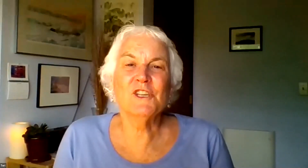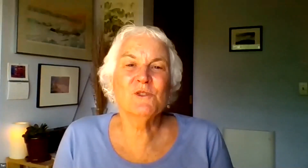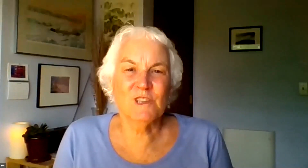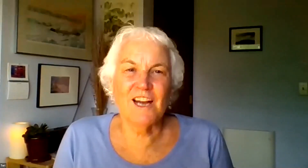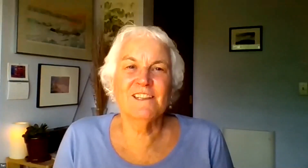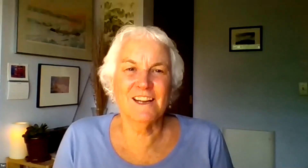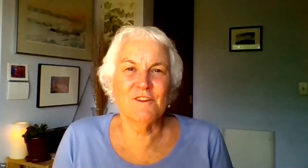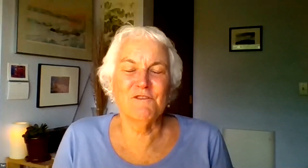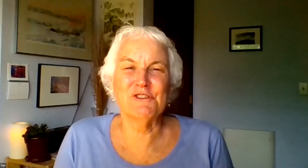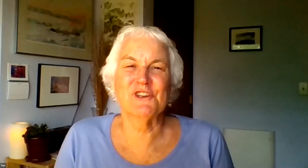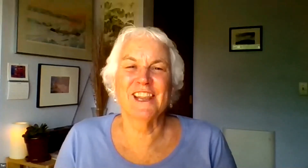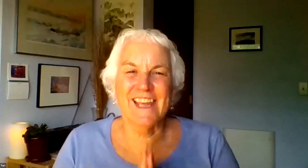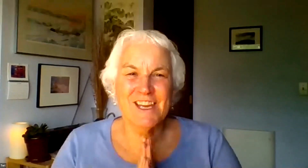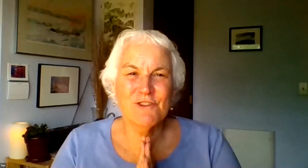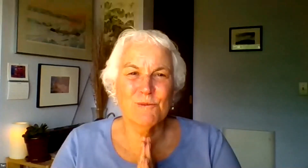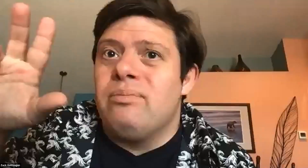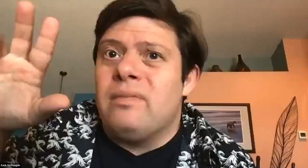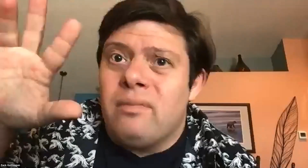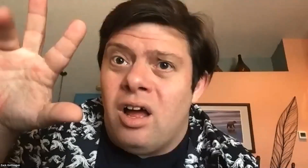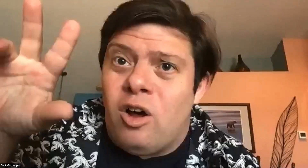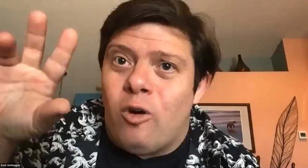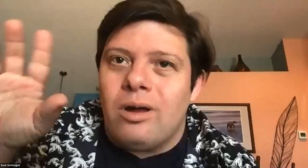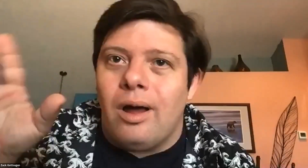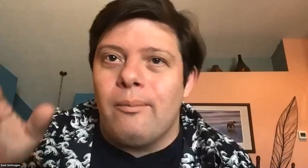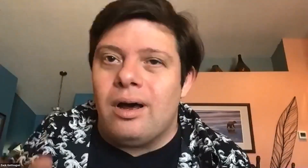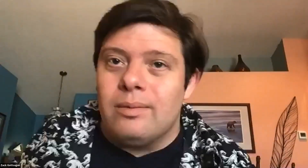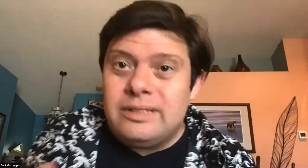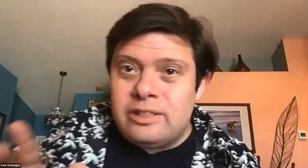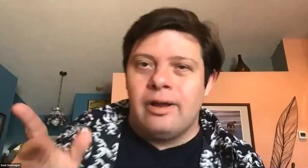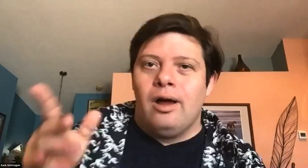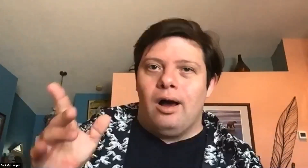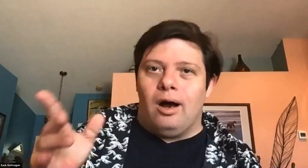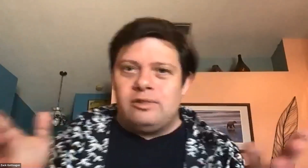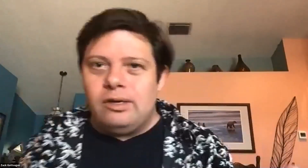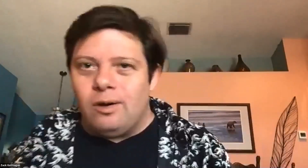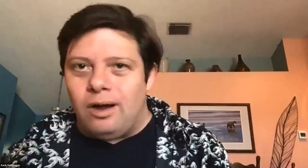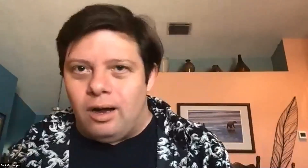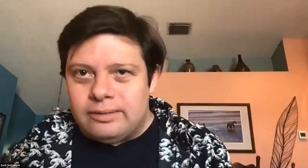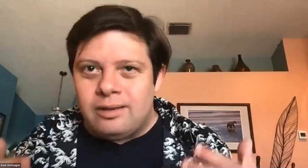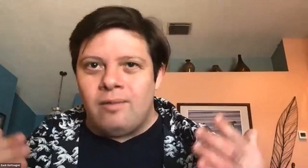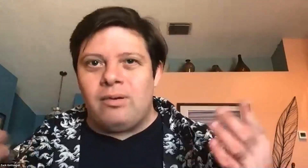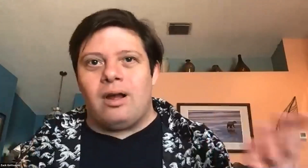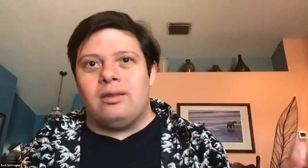for helping -- for all your participation today . We really wish you a lot of